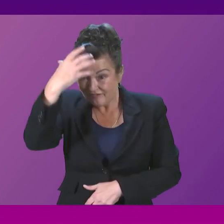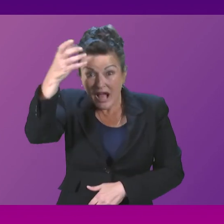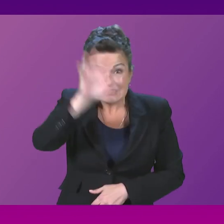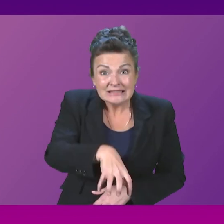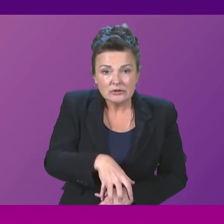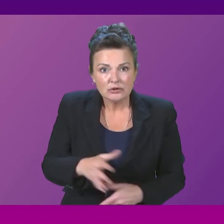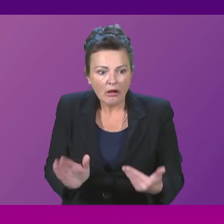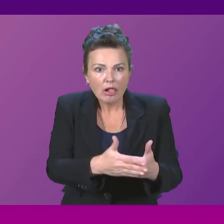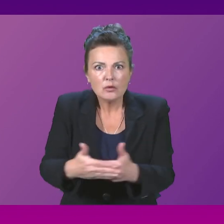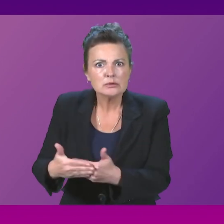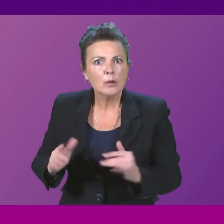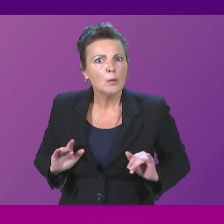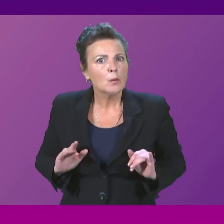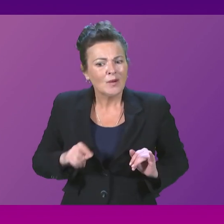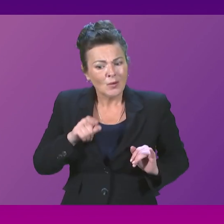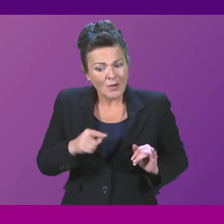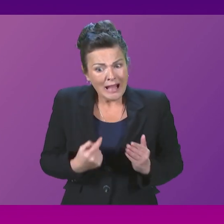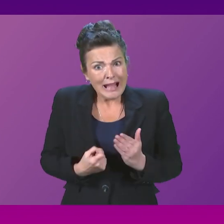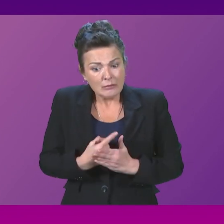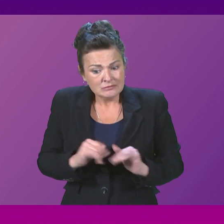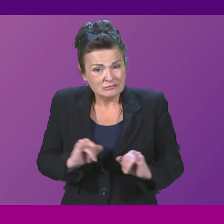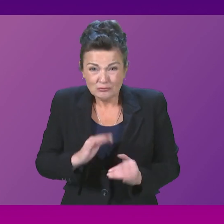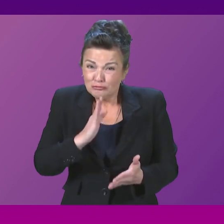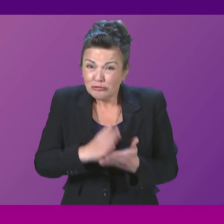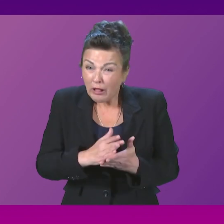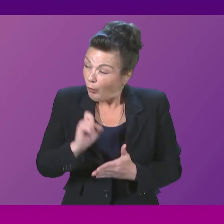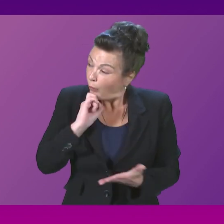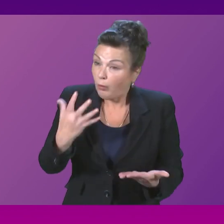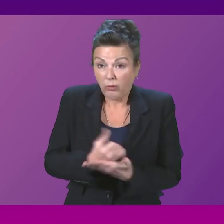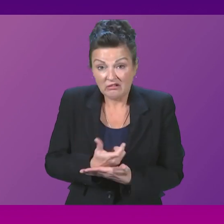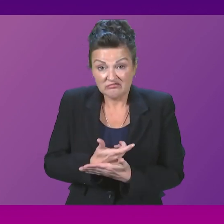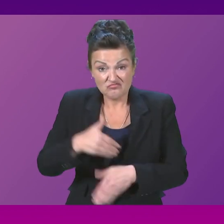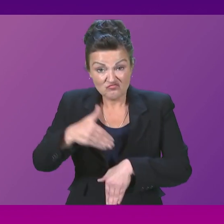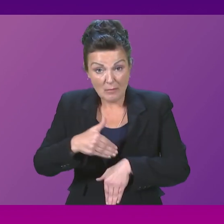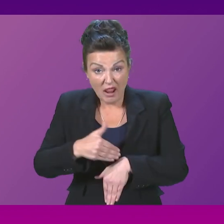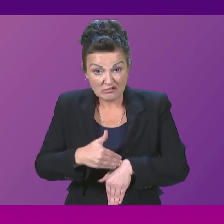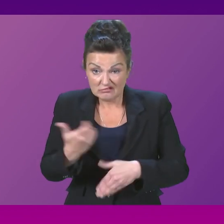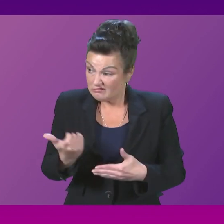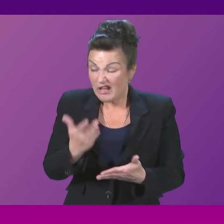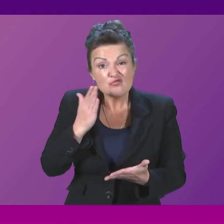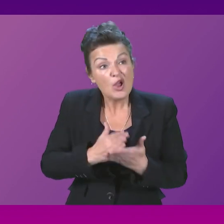The consequences of that would be dire, with the only real winners being criminals and the real losers being the general public.